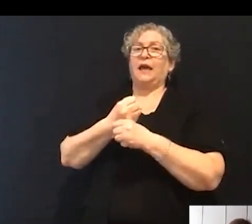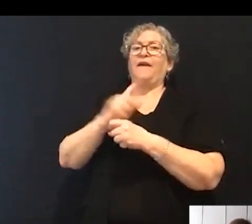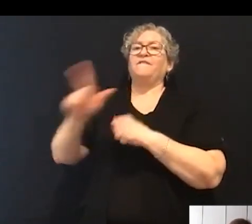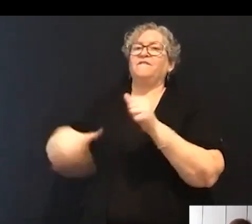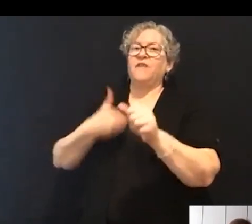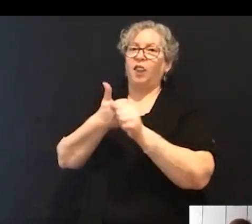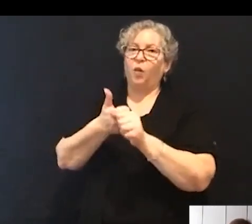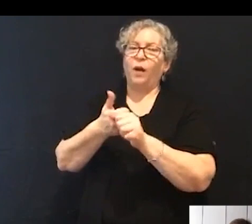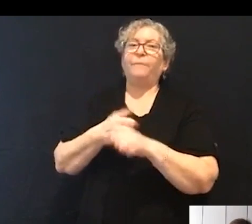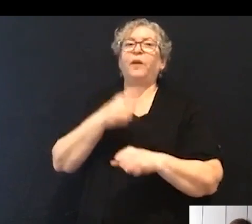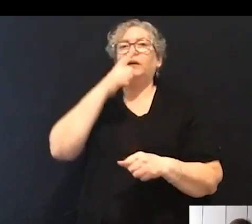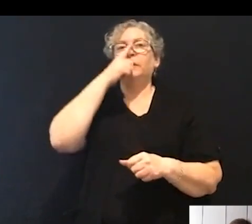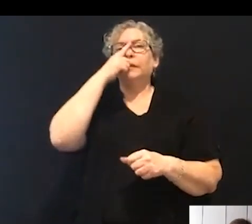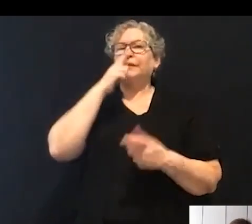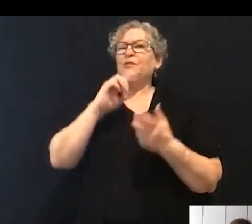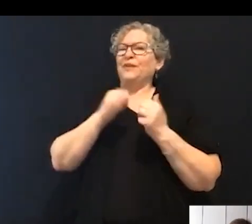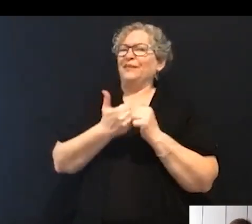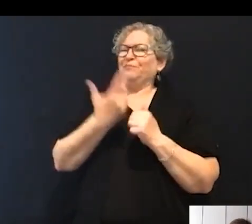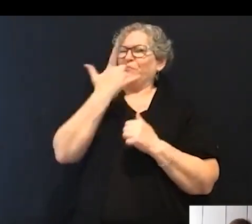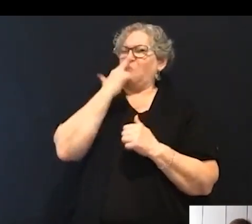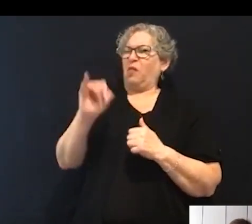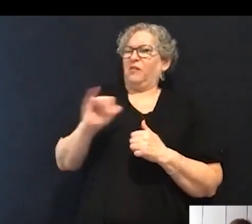So how do the results look?